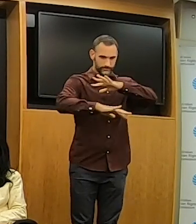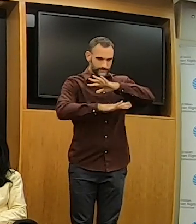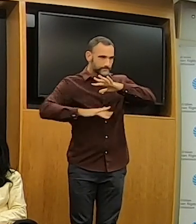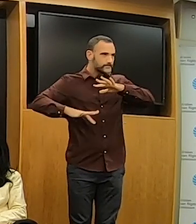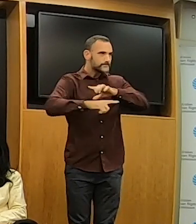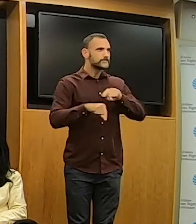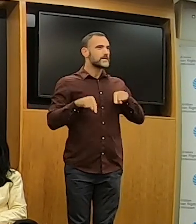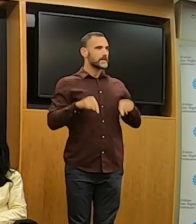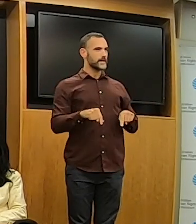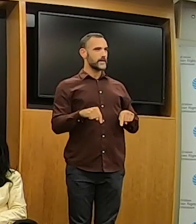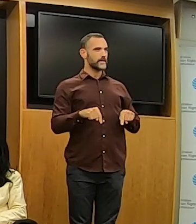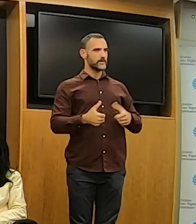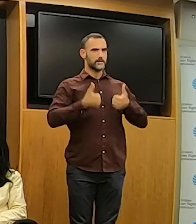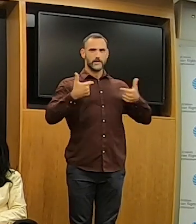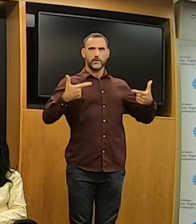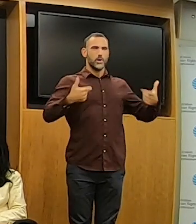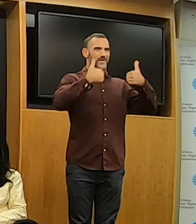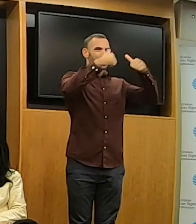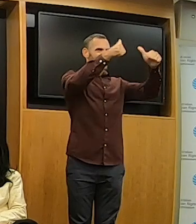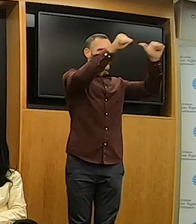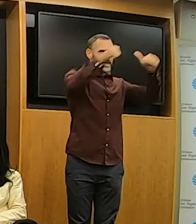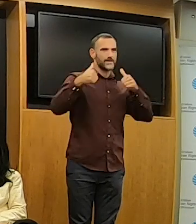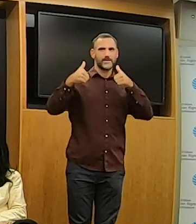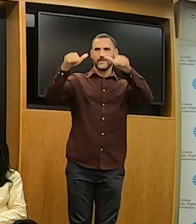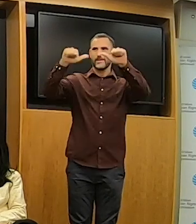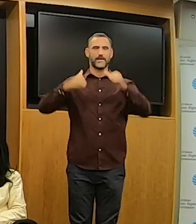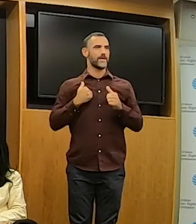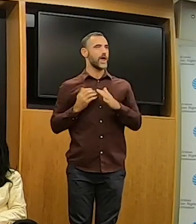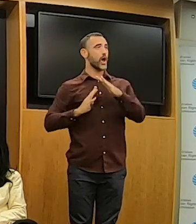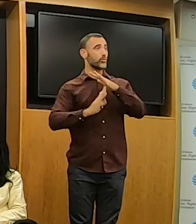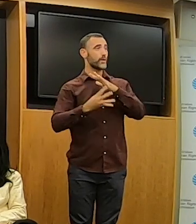who have found security and success in our lucky country.